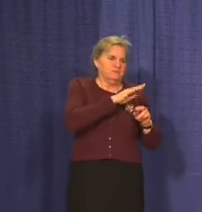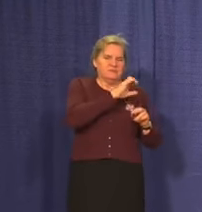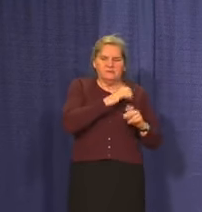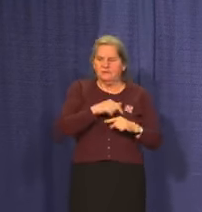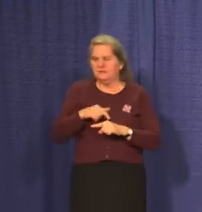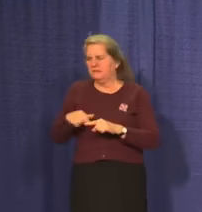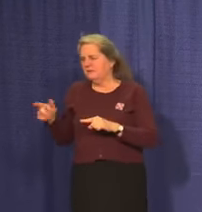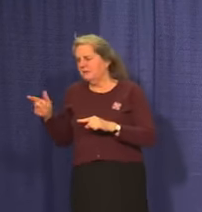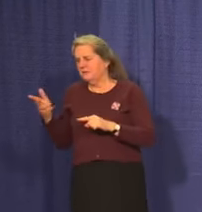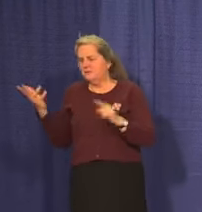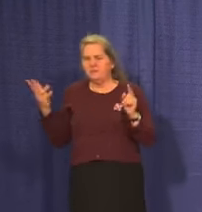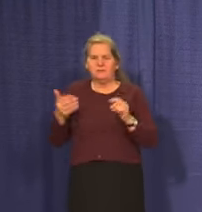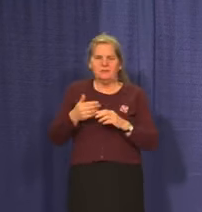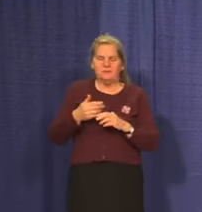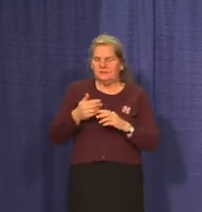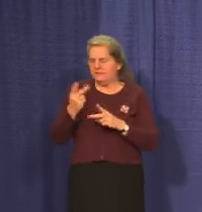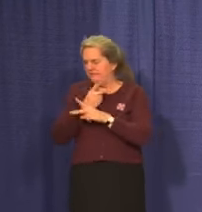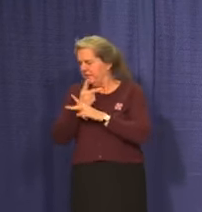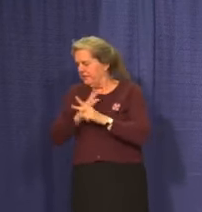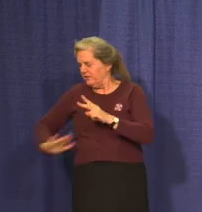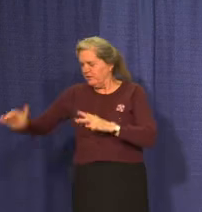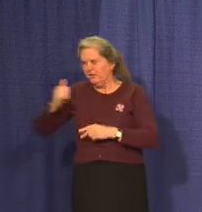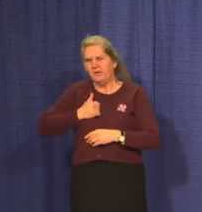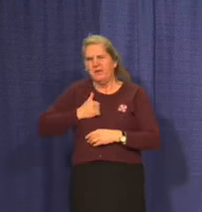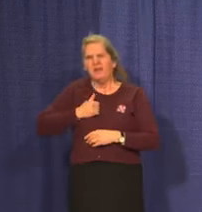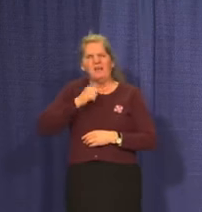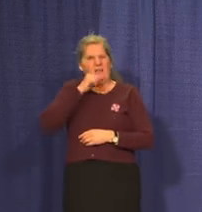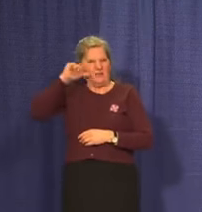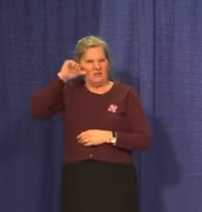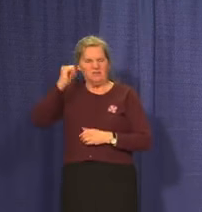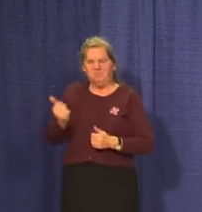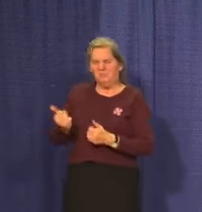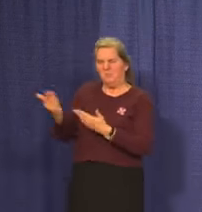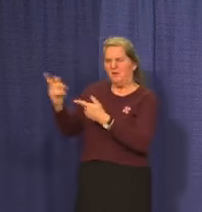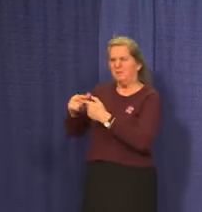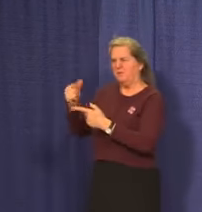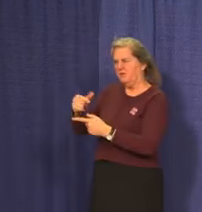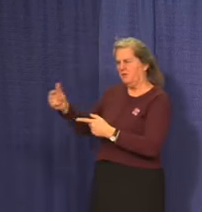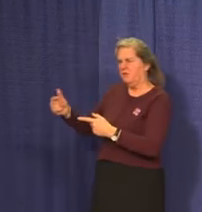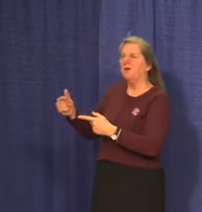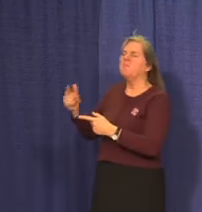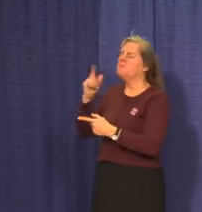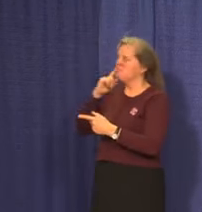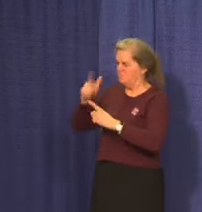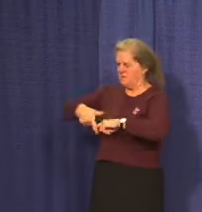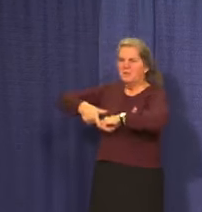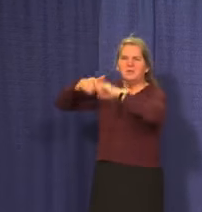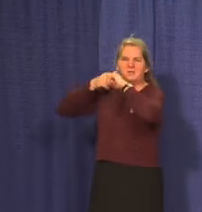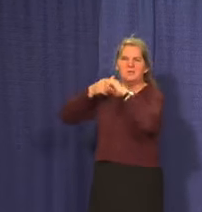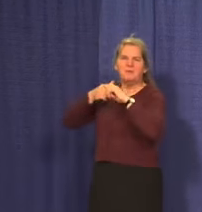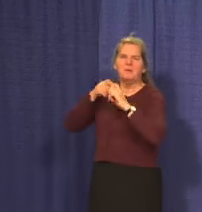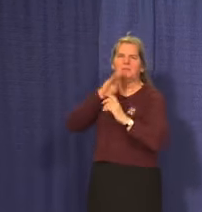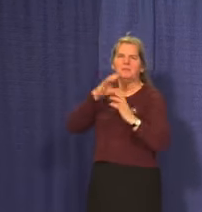MY RECOMMENDATIONS TO CABINET YESTERDAY THAT GOVERNMENT CONSIDER SUSPENDING THE BC BUBBLE UNTIL